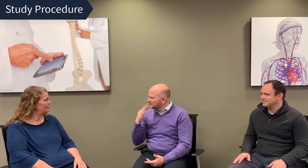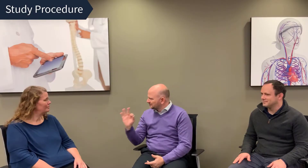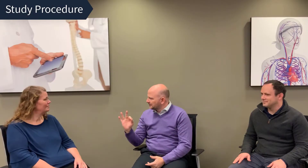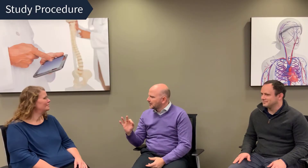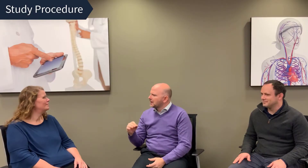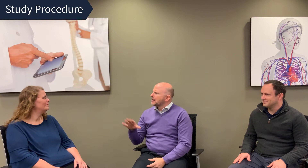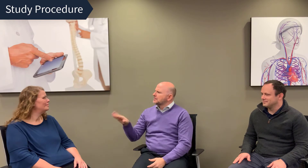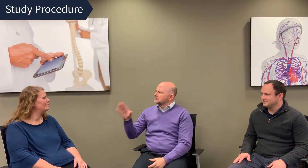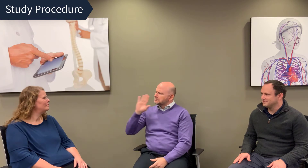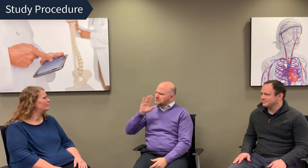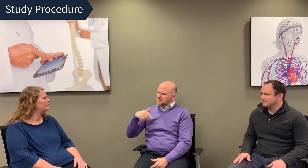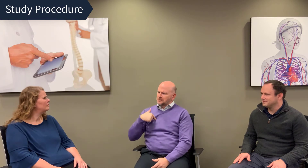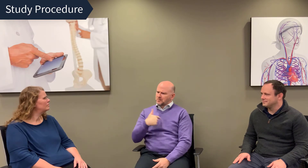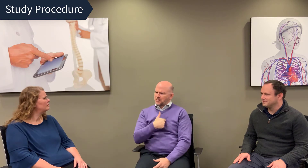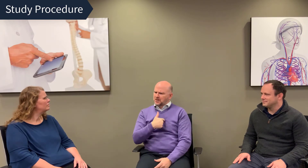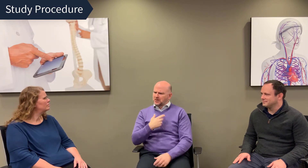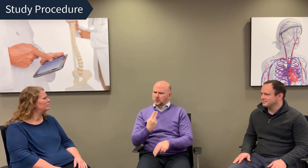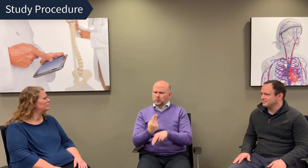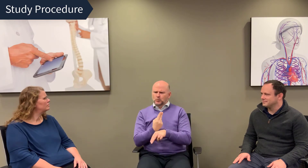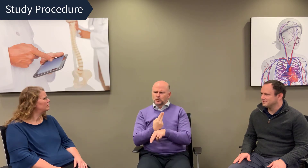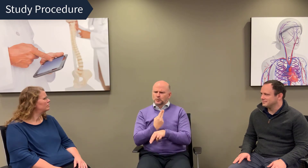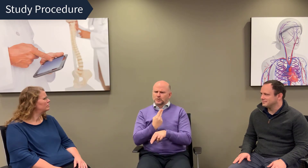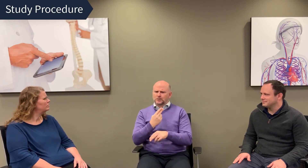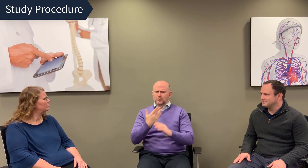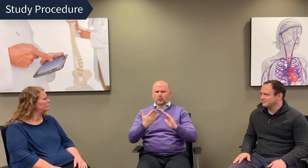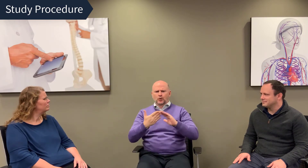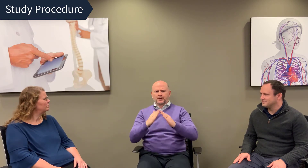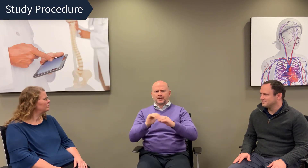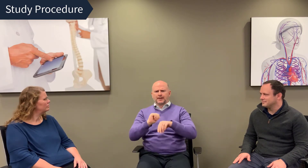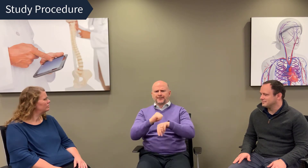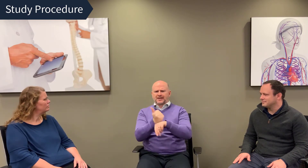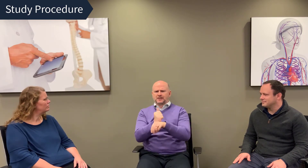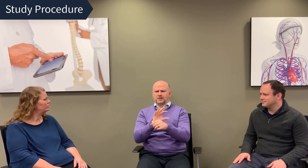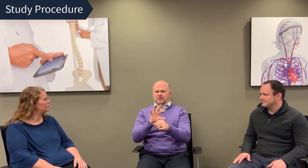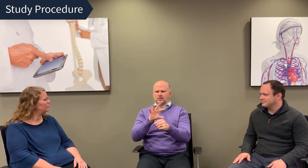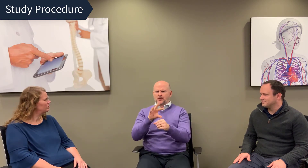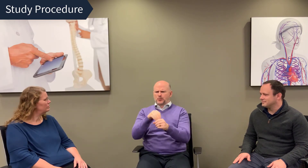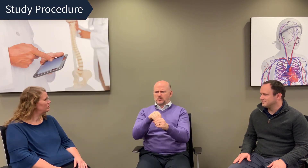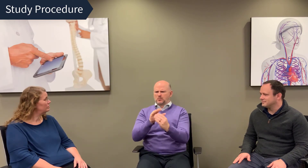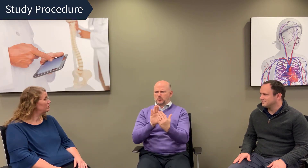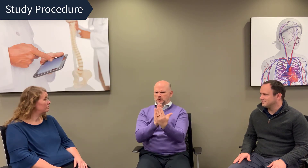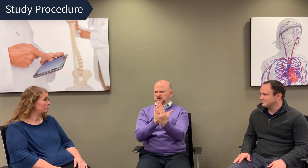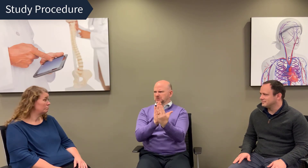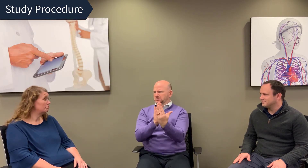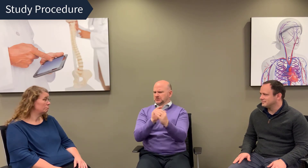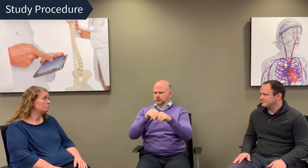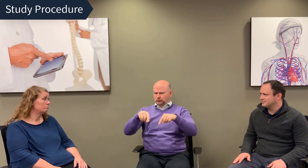Thank you. You know, we have used a community-based approach when it comes